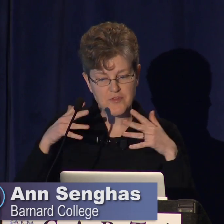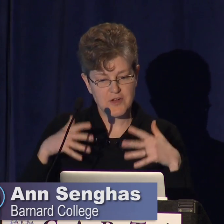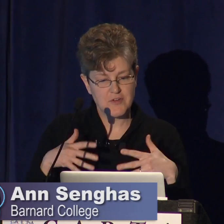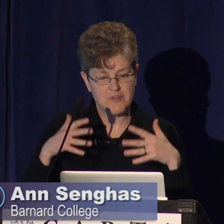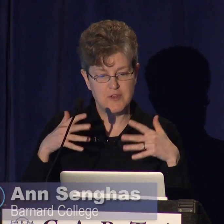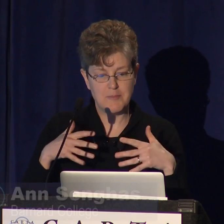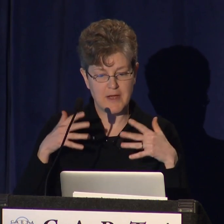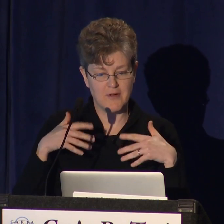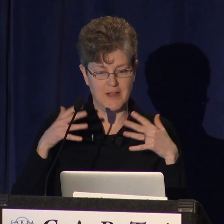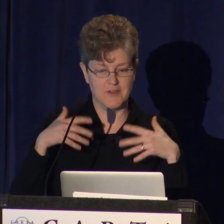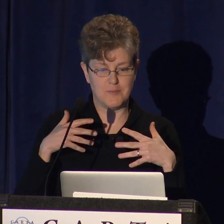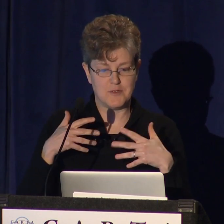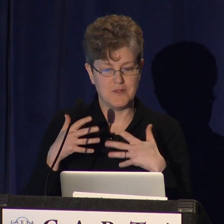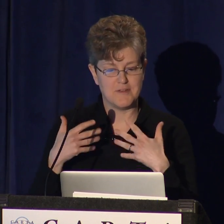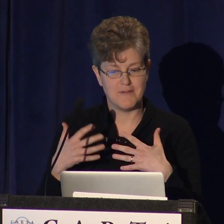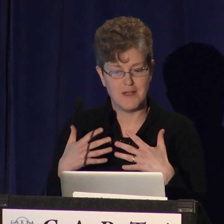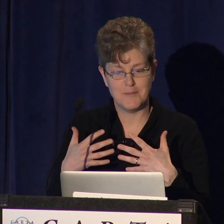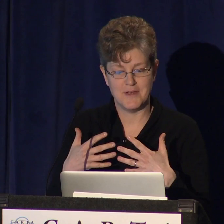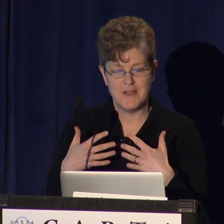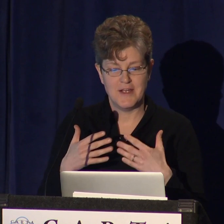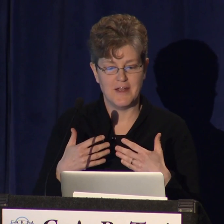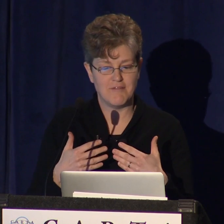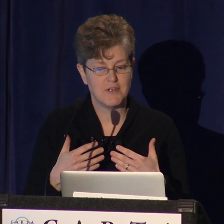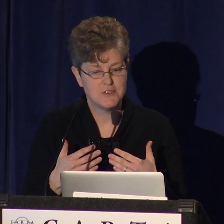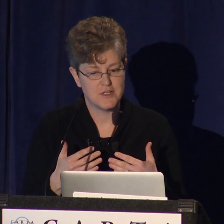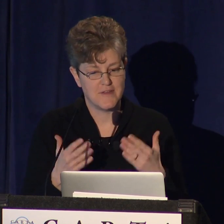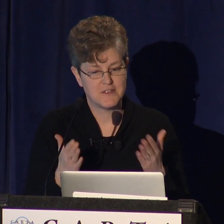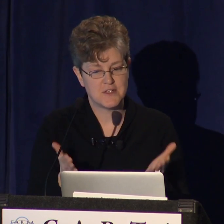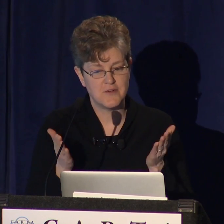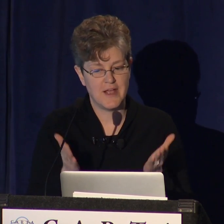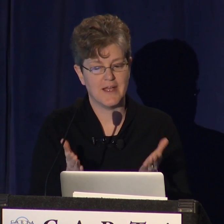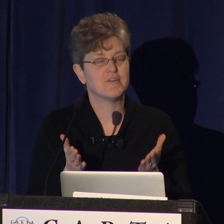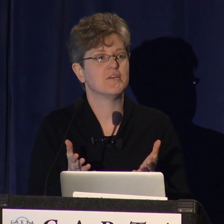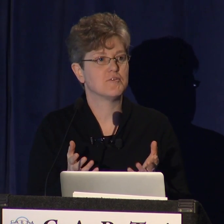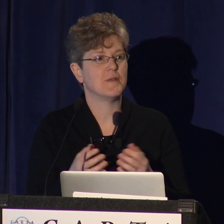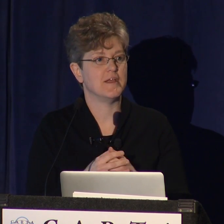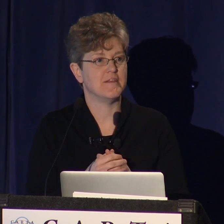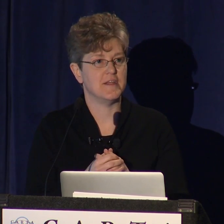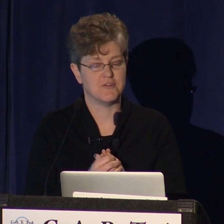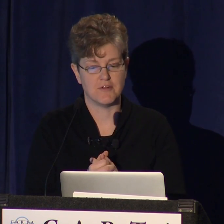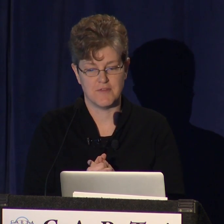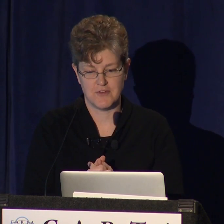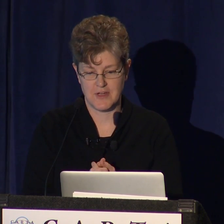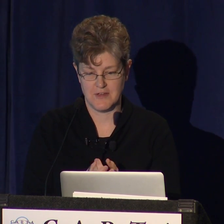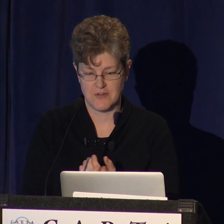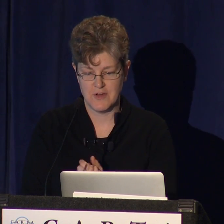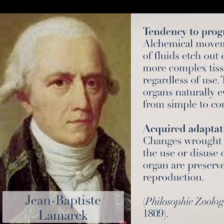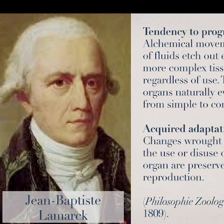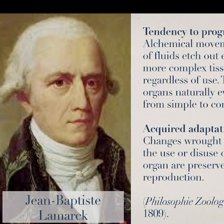start to see parallels between development and evolution that don't actually explain the nature of the change.